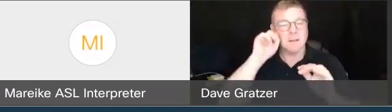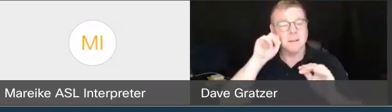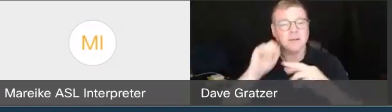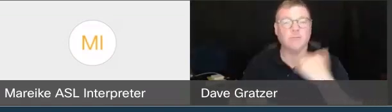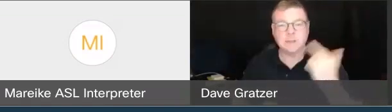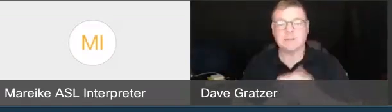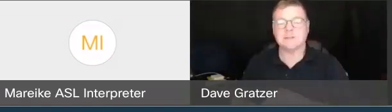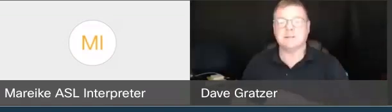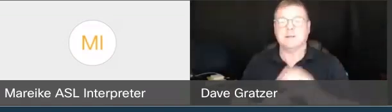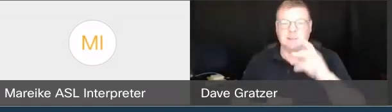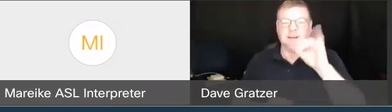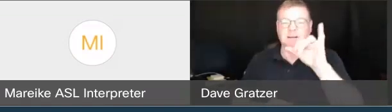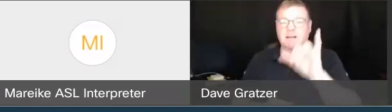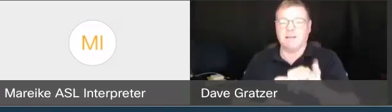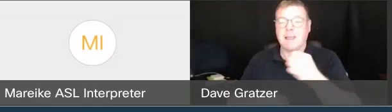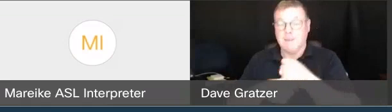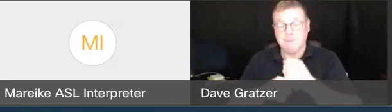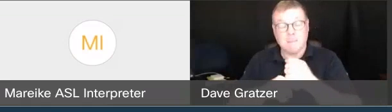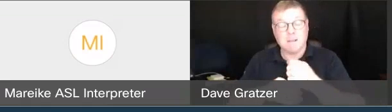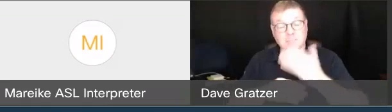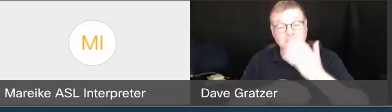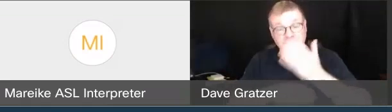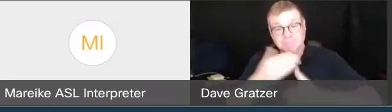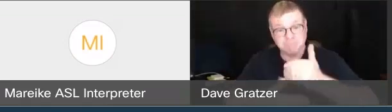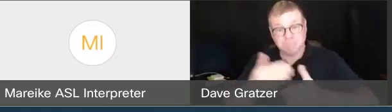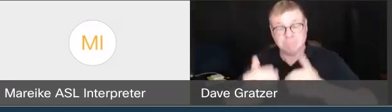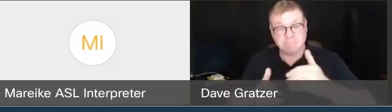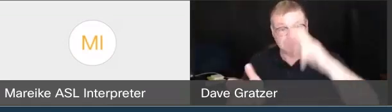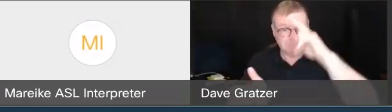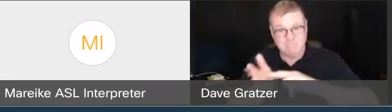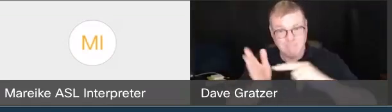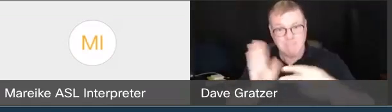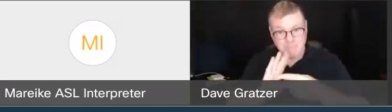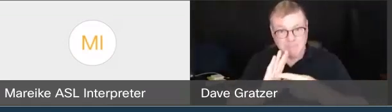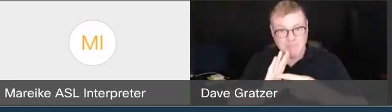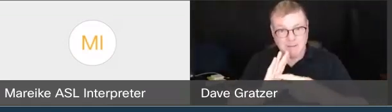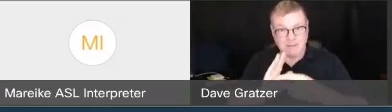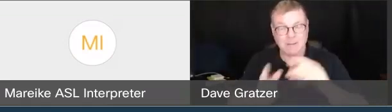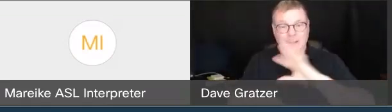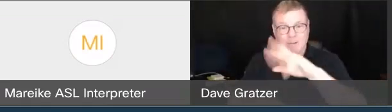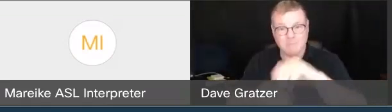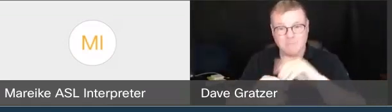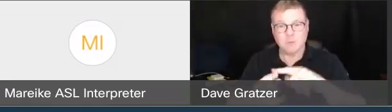are really making their way, in a meaningful way into the treatment plans and